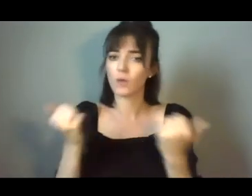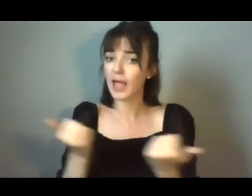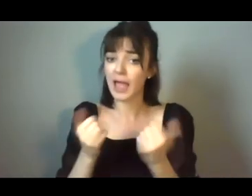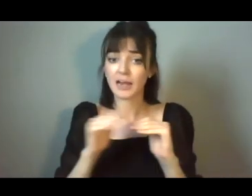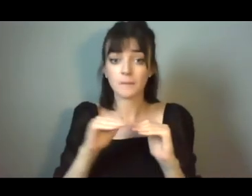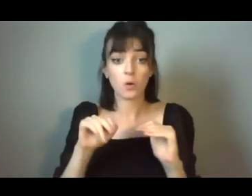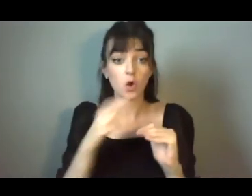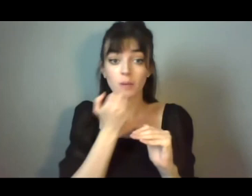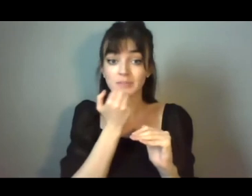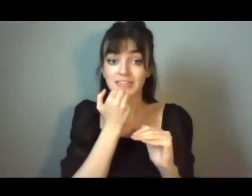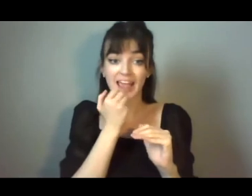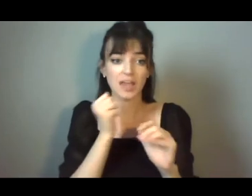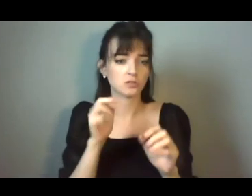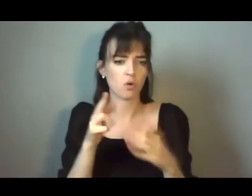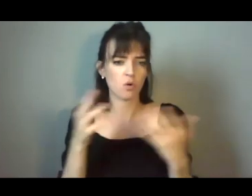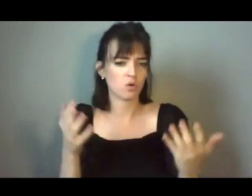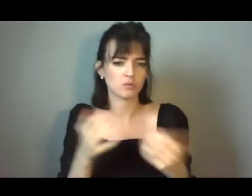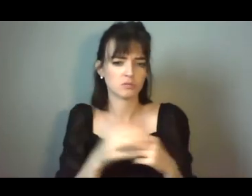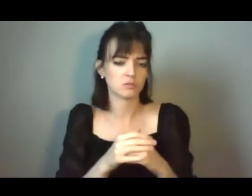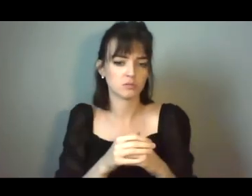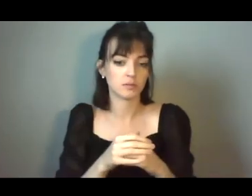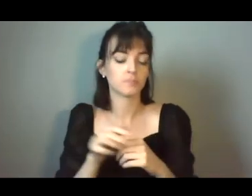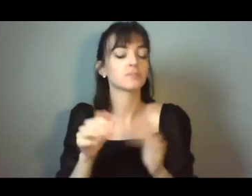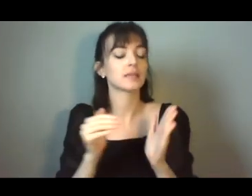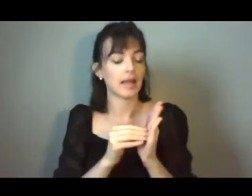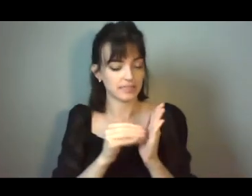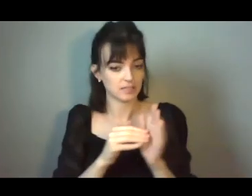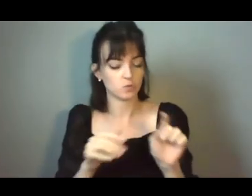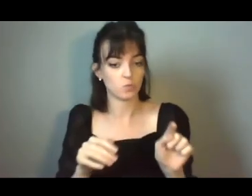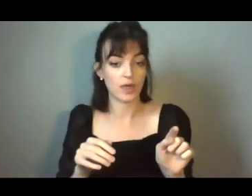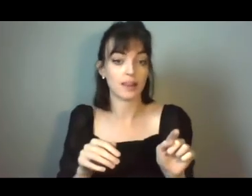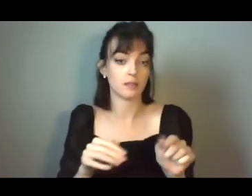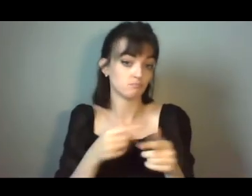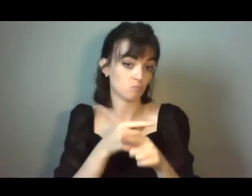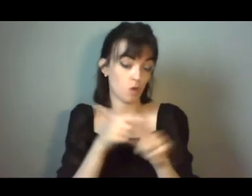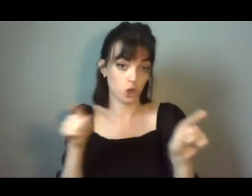or do we know where we are at at all. >>: Yes, well as you know, the CPC